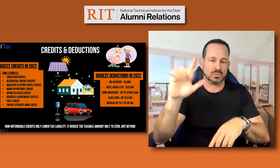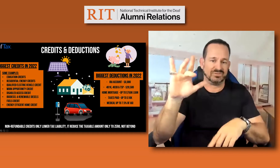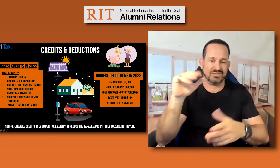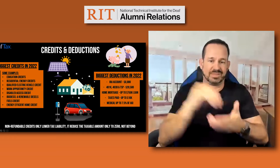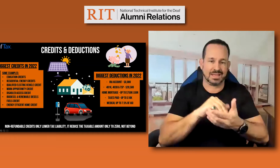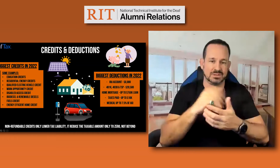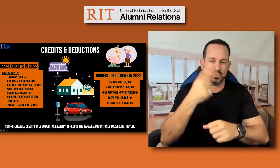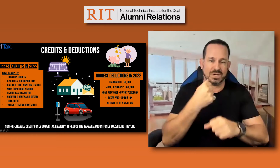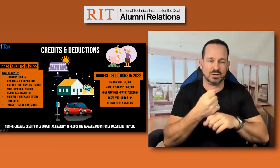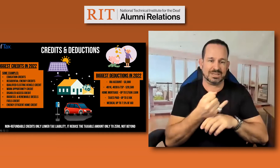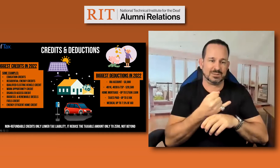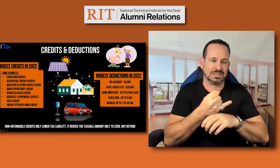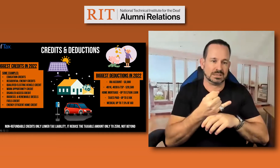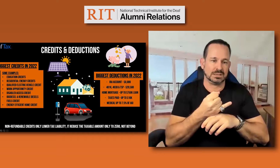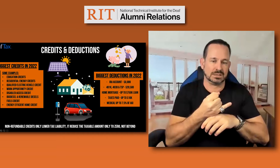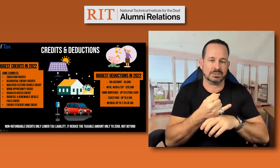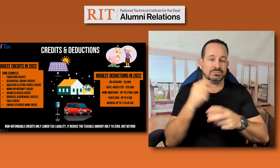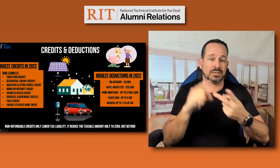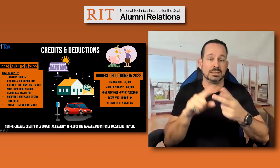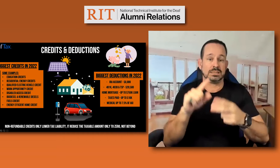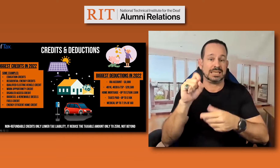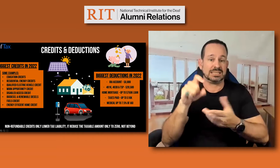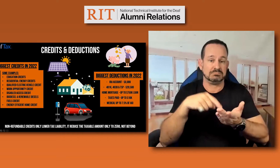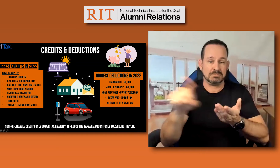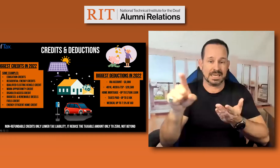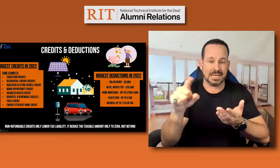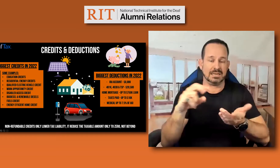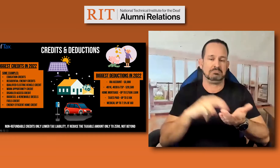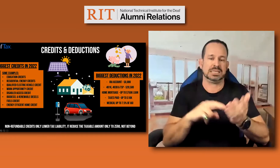up to 25% interest.